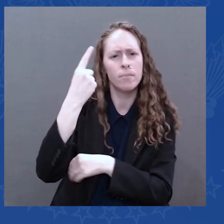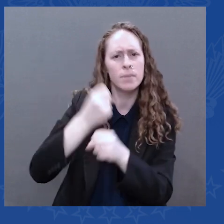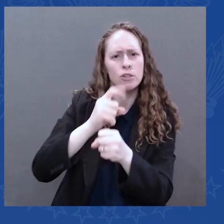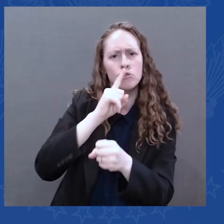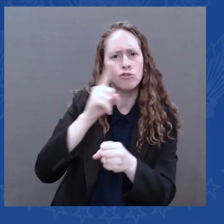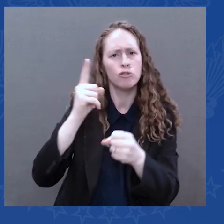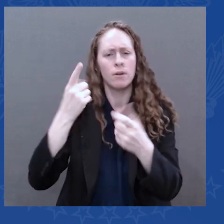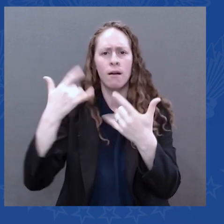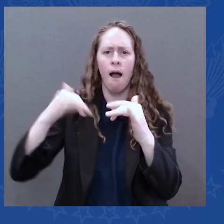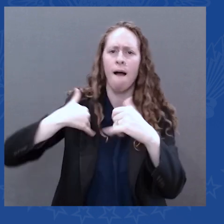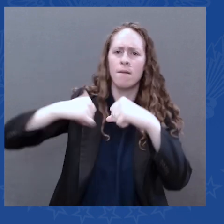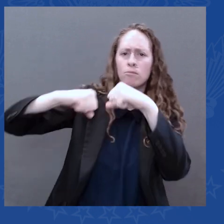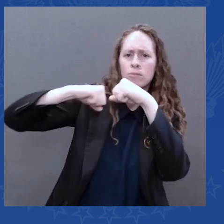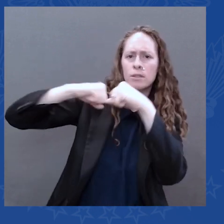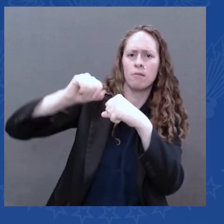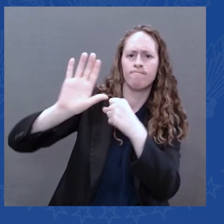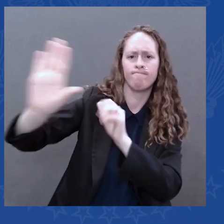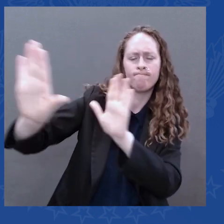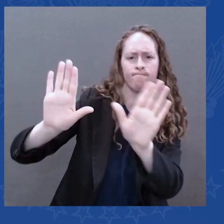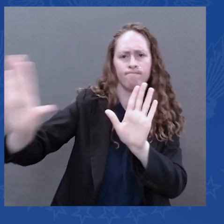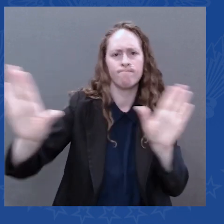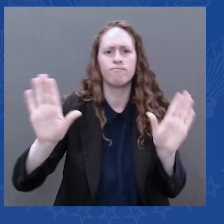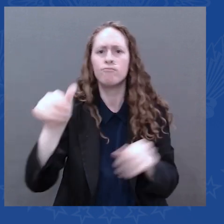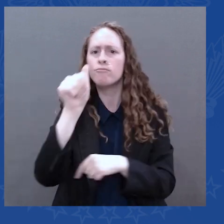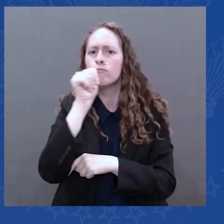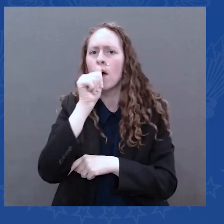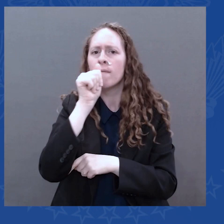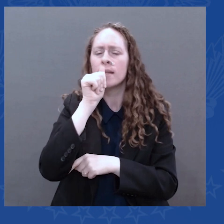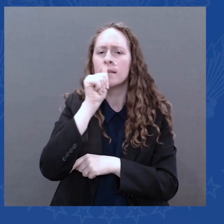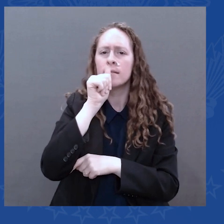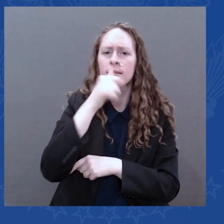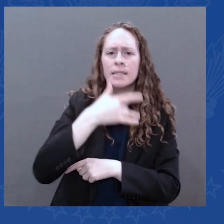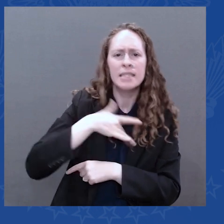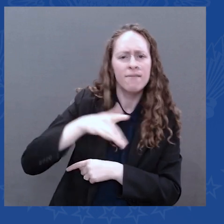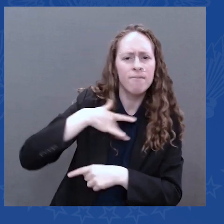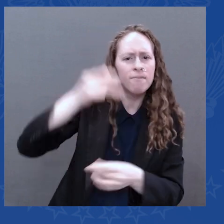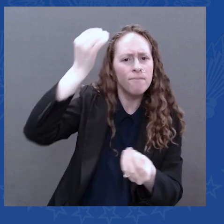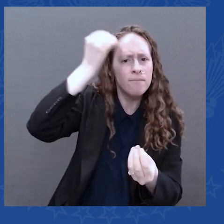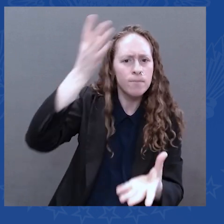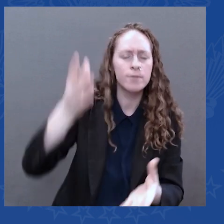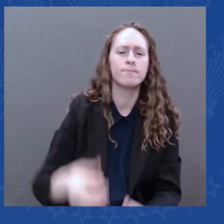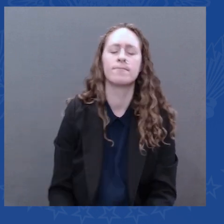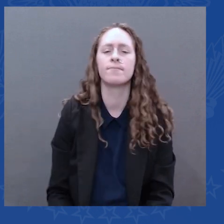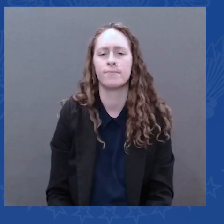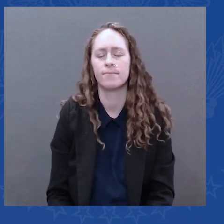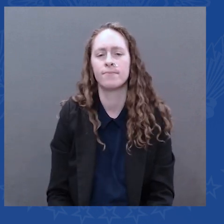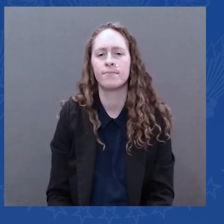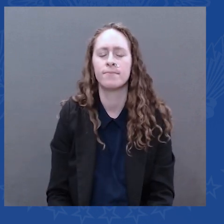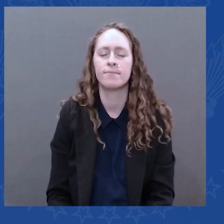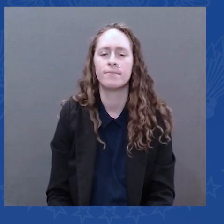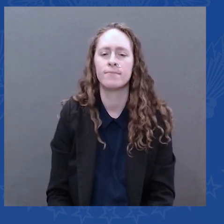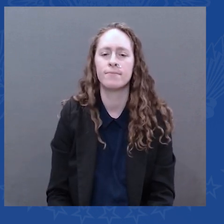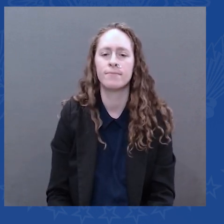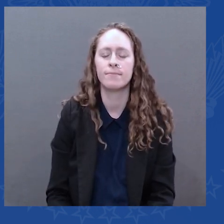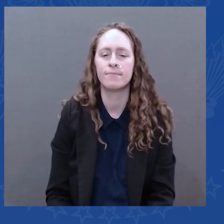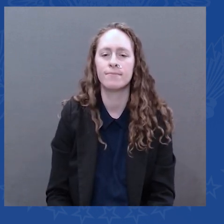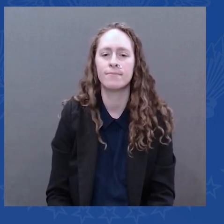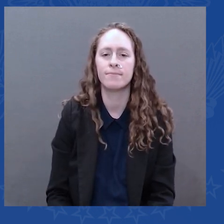safeguarding privacy and civil liberties. And I really want to thank Commissioner Reynders and Secretary Raimondo